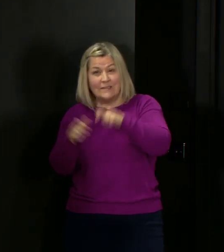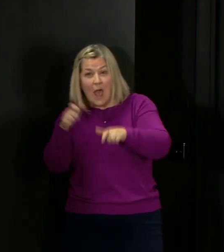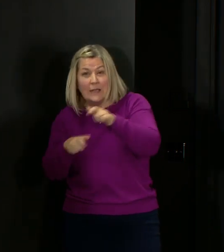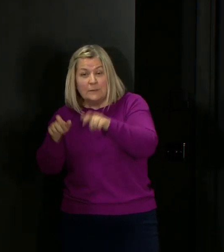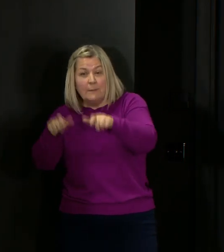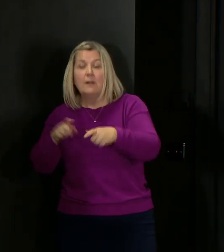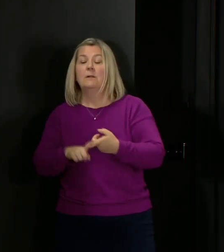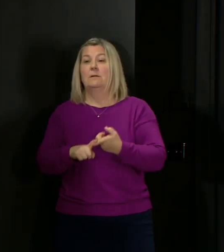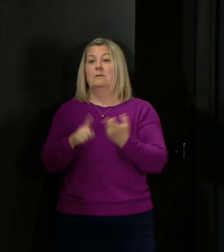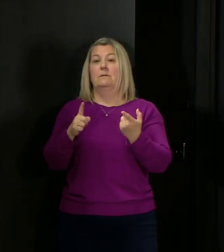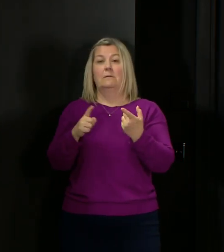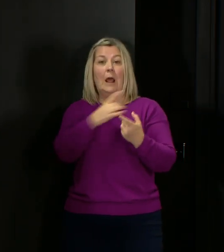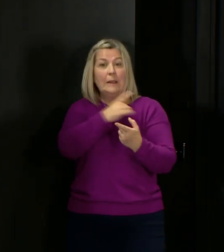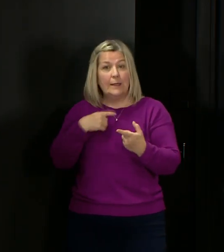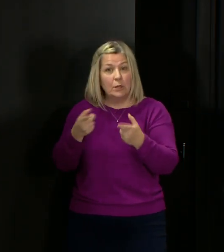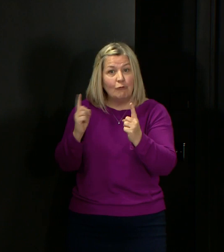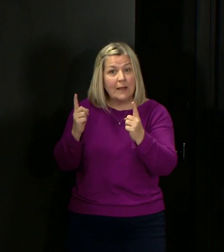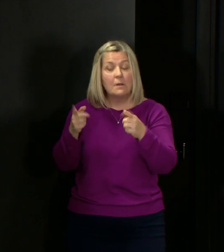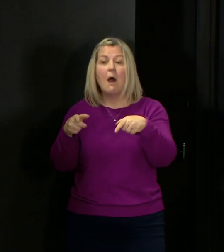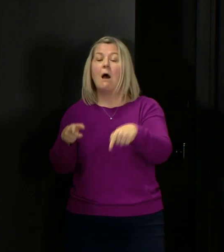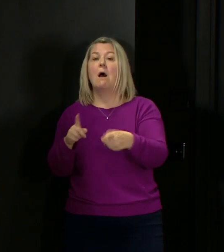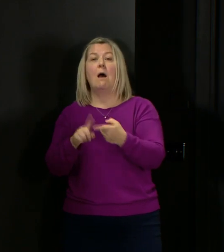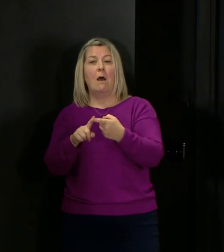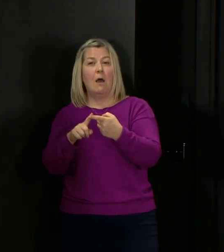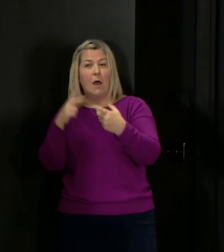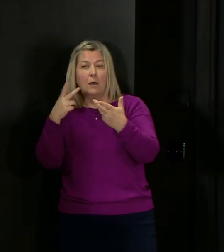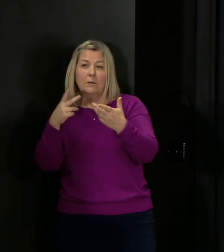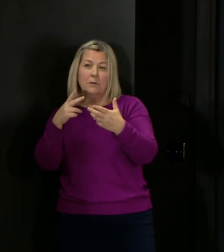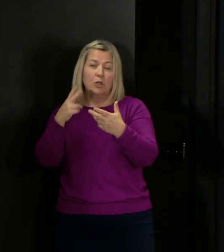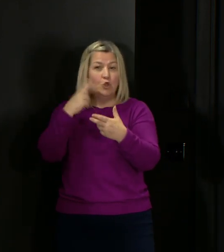Directors of each country have remained in very close contact with each other from the